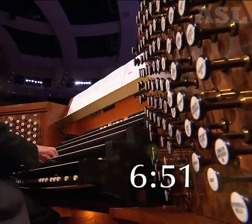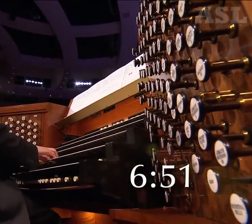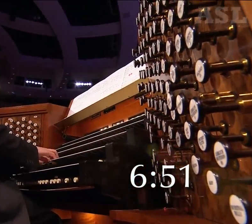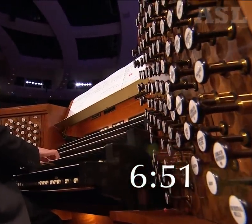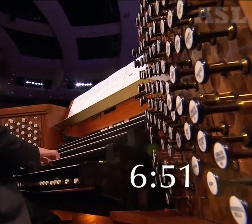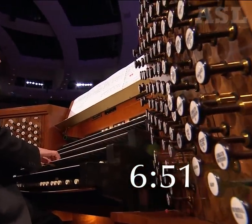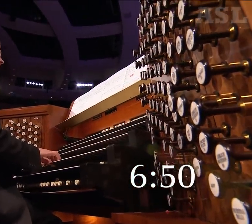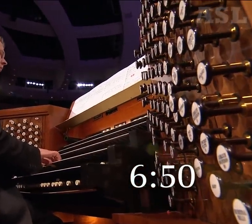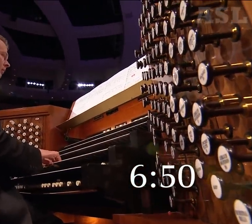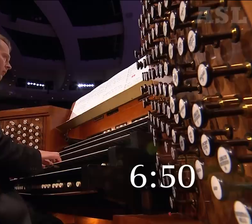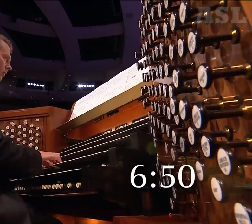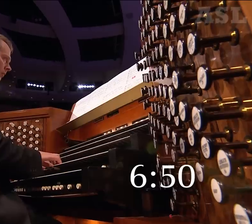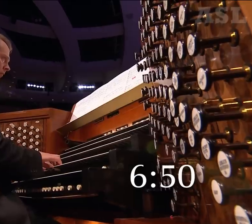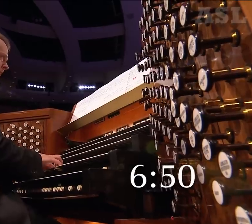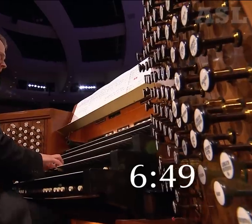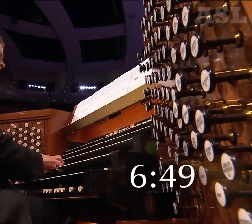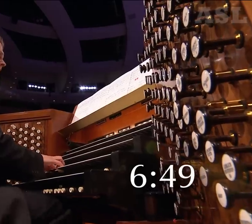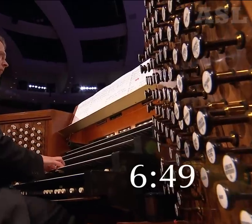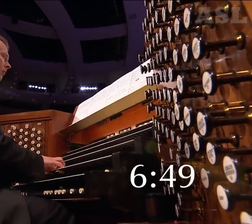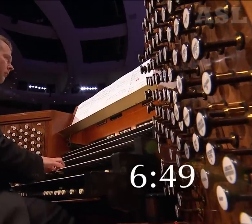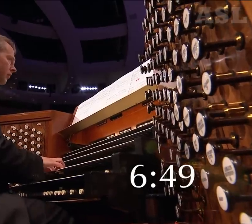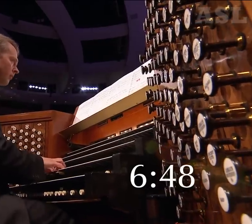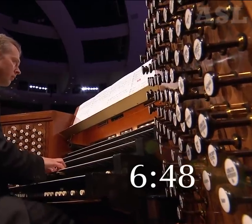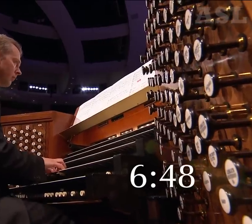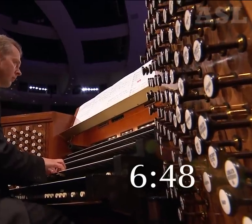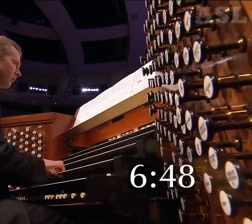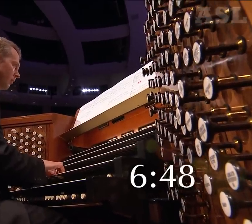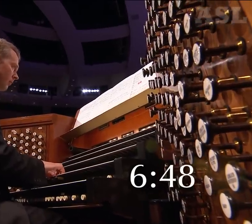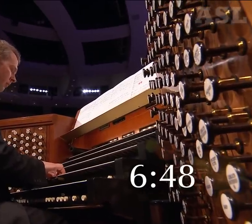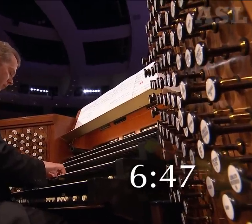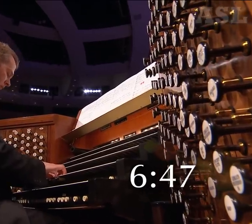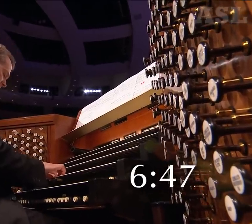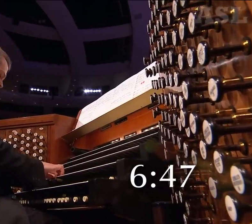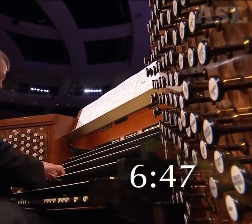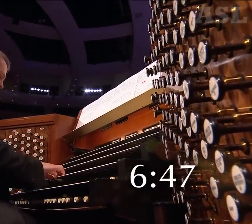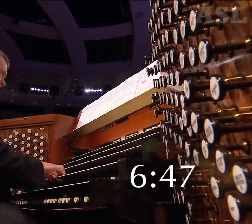THIS IS THE ENGLISH